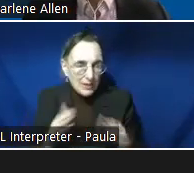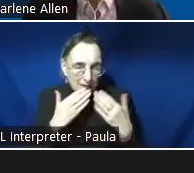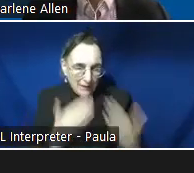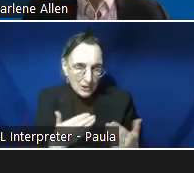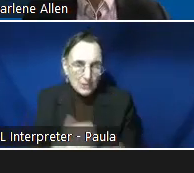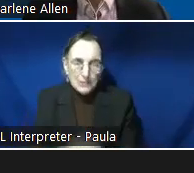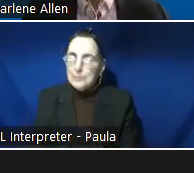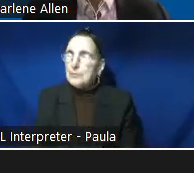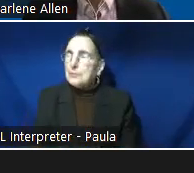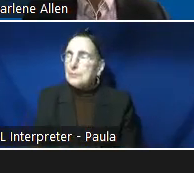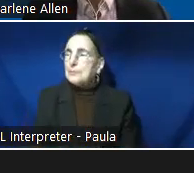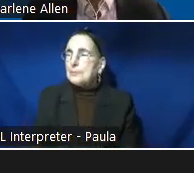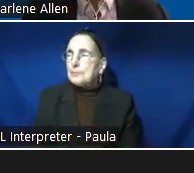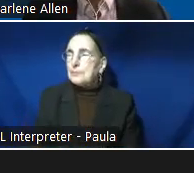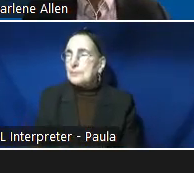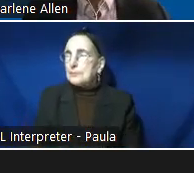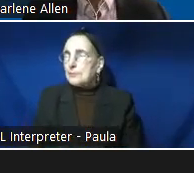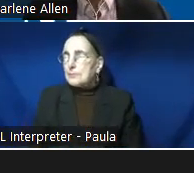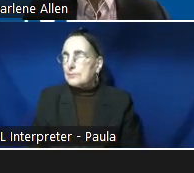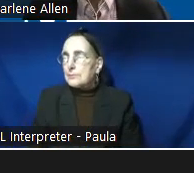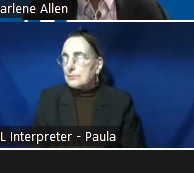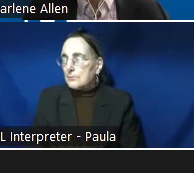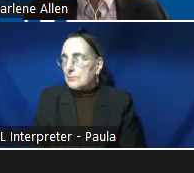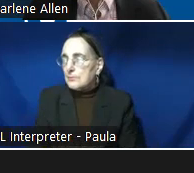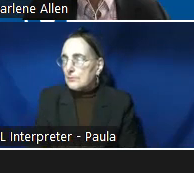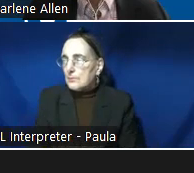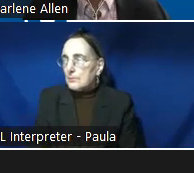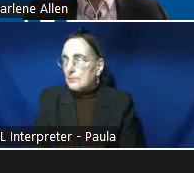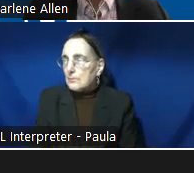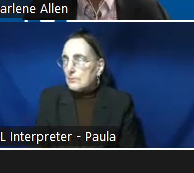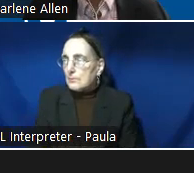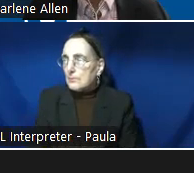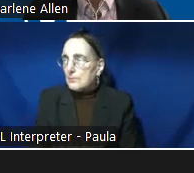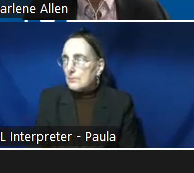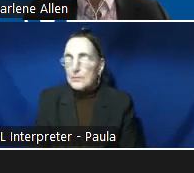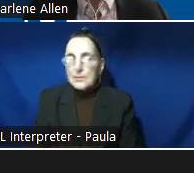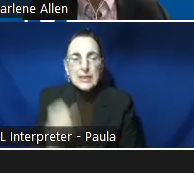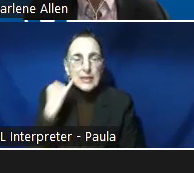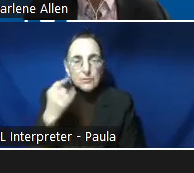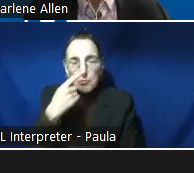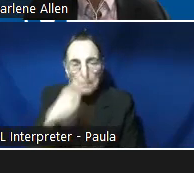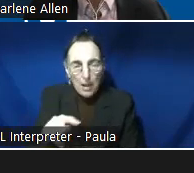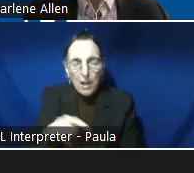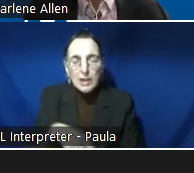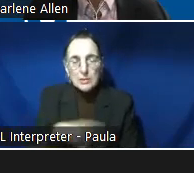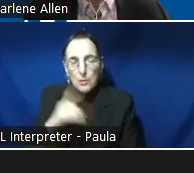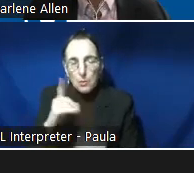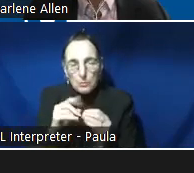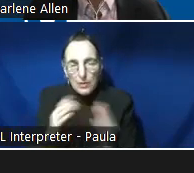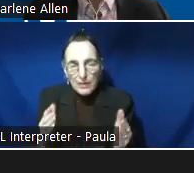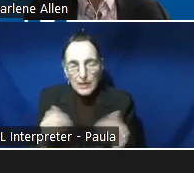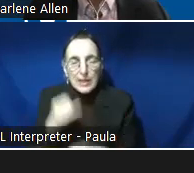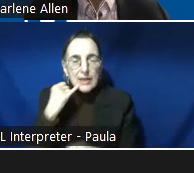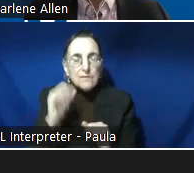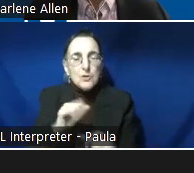Alright. One other thing â€“ if you can add in the chat something that elaborates a little bit